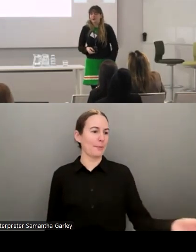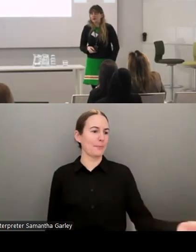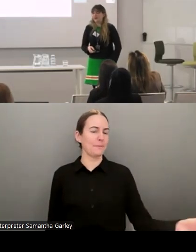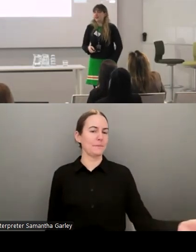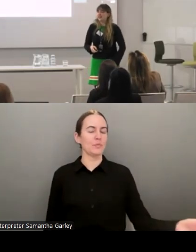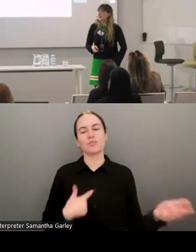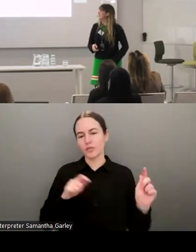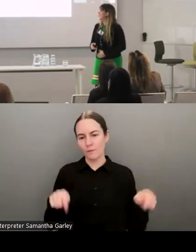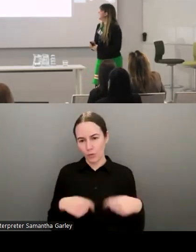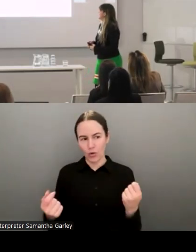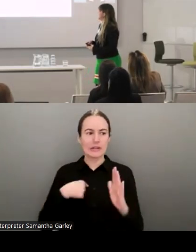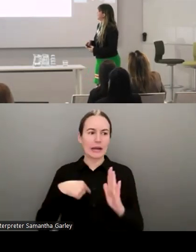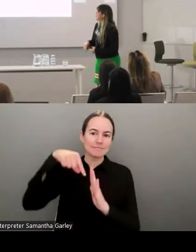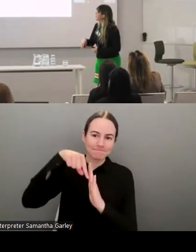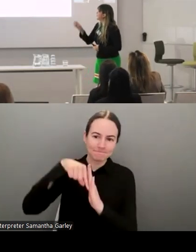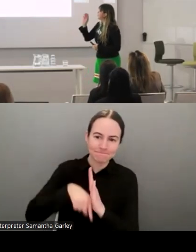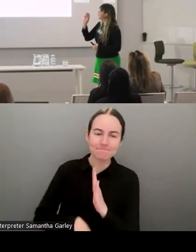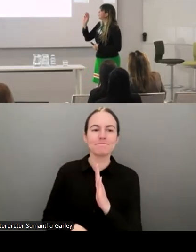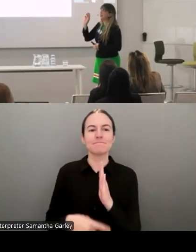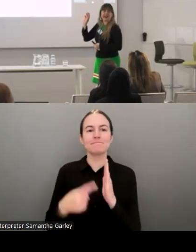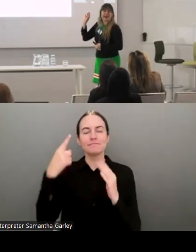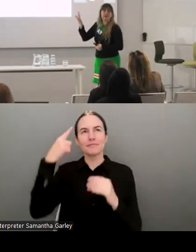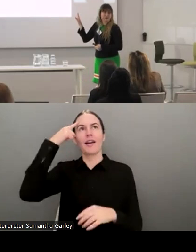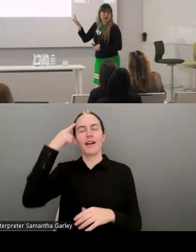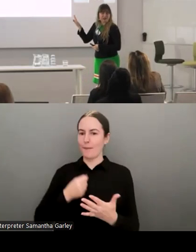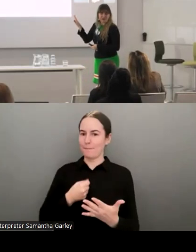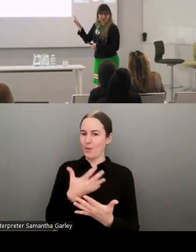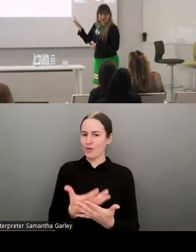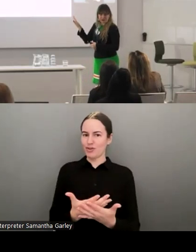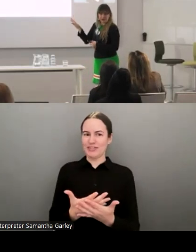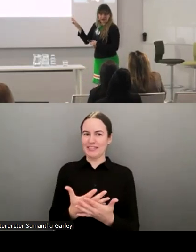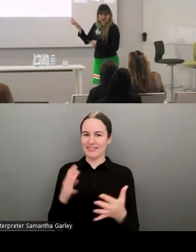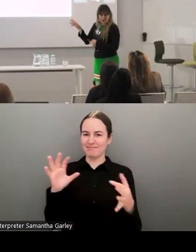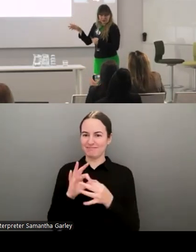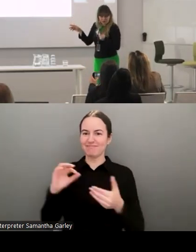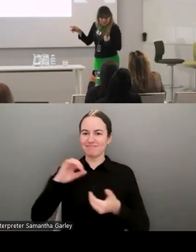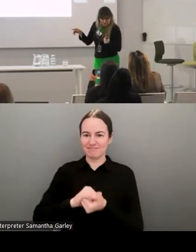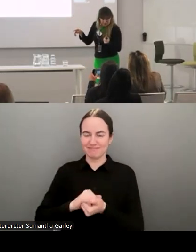the, the ideas of, doing poetry together. And I will not go into this very much because I know I've heard from you that